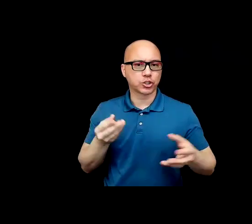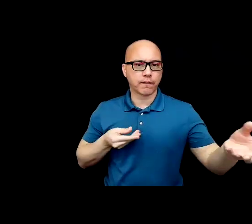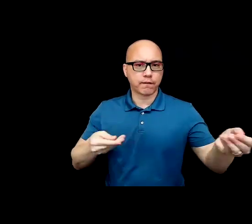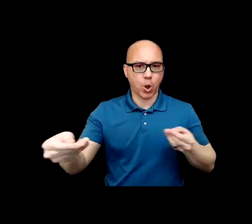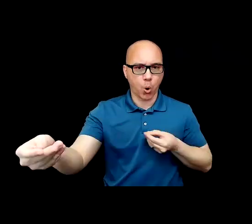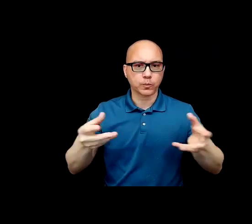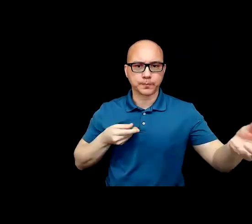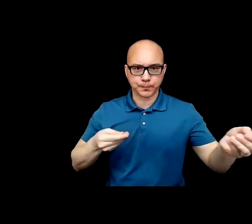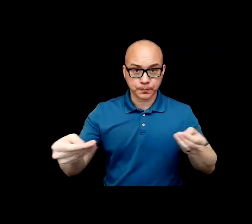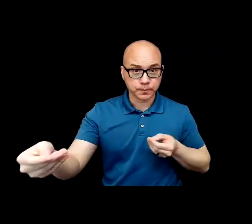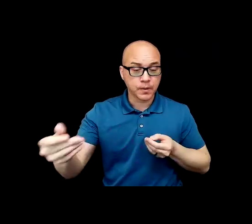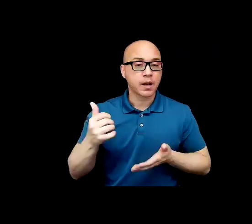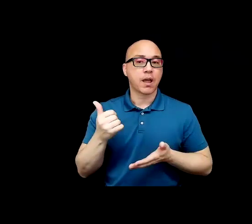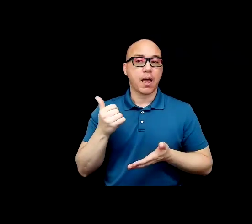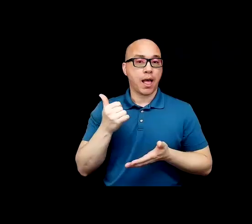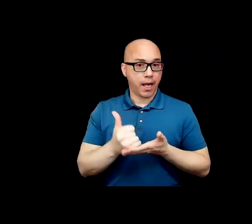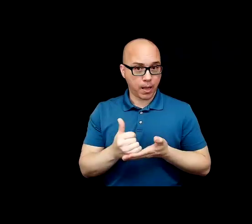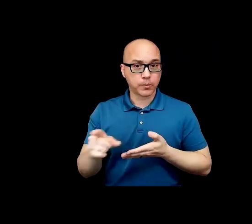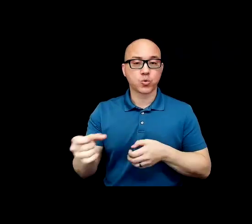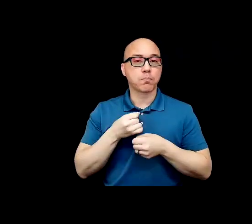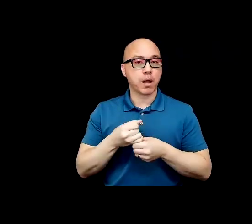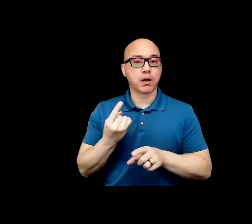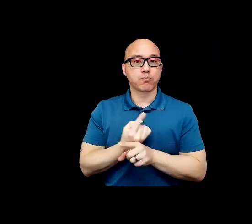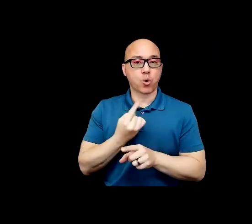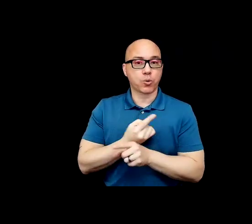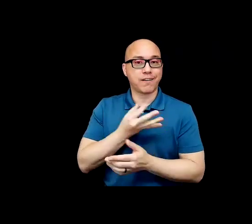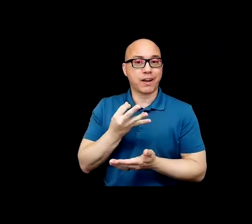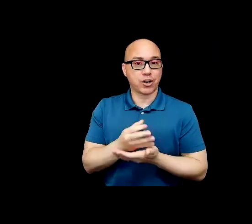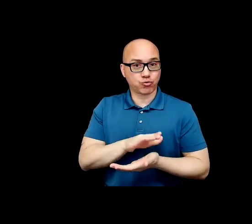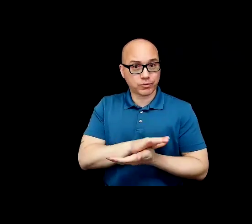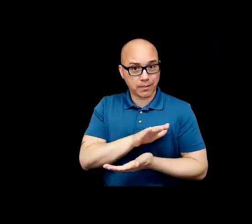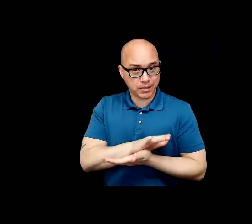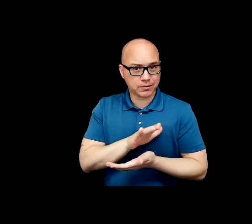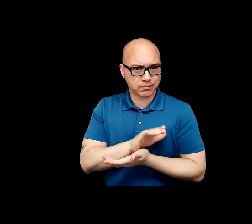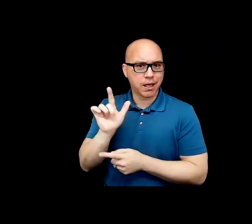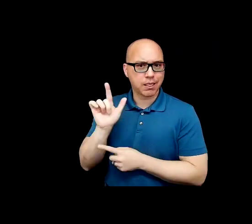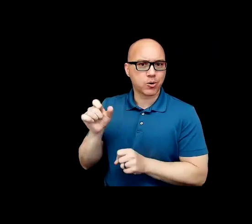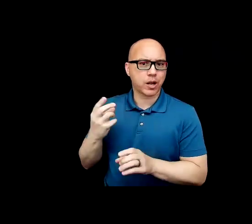It helps with generating correct Financial Statements for tax purposes, business loans,